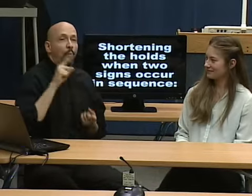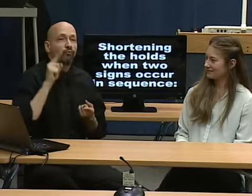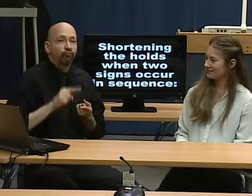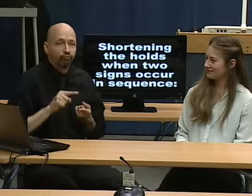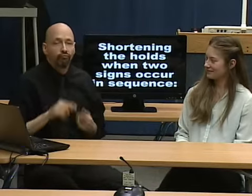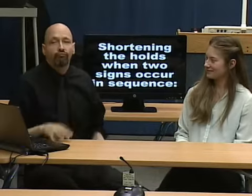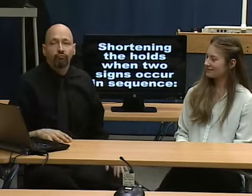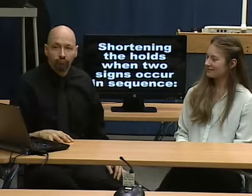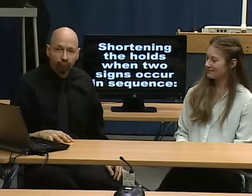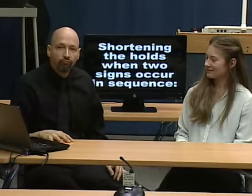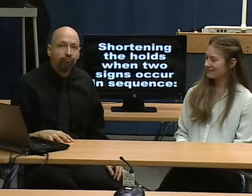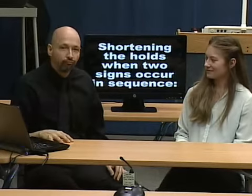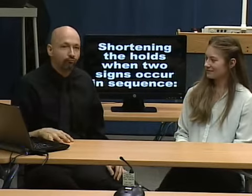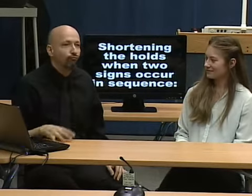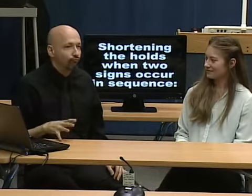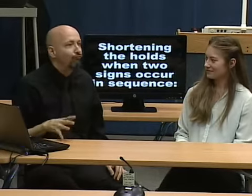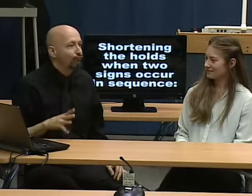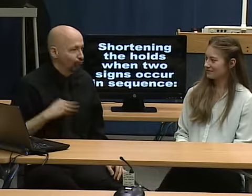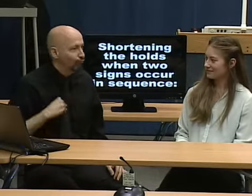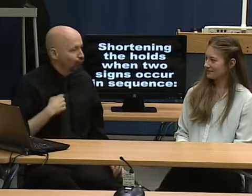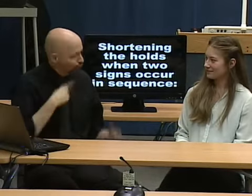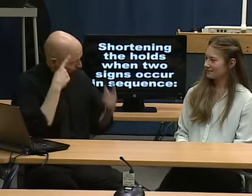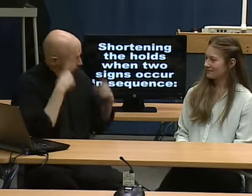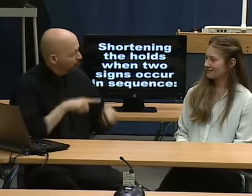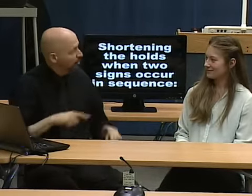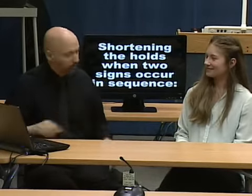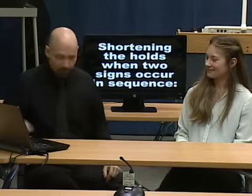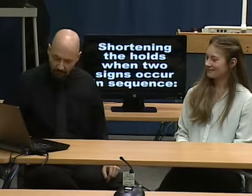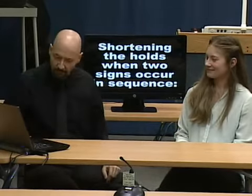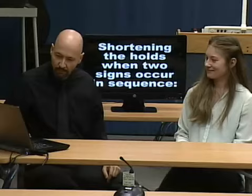Hold Reduction. I accept that. I agree.